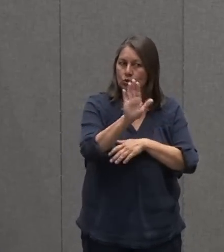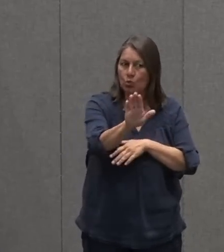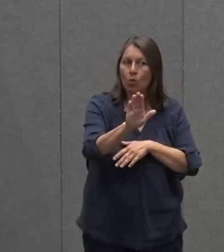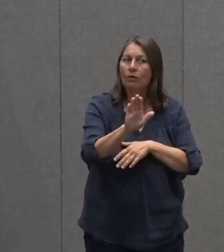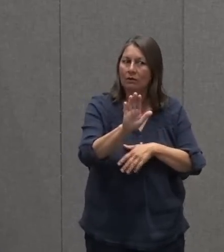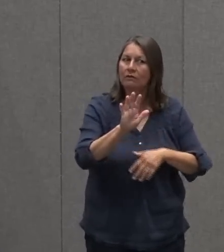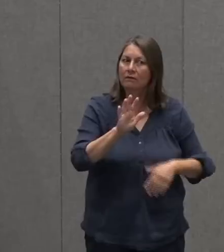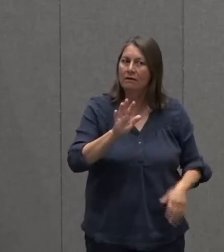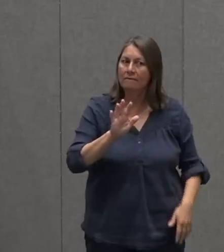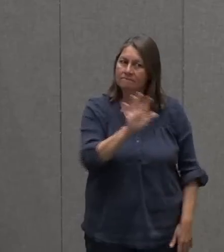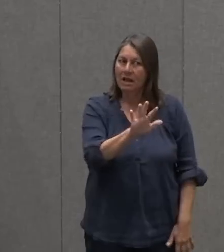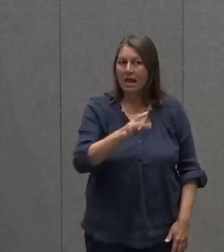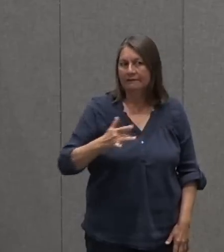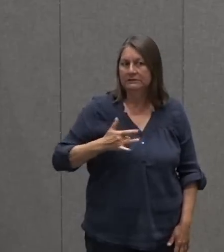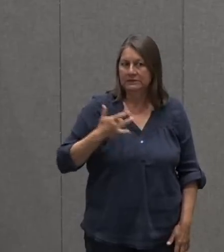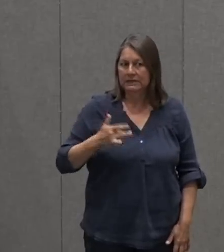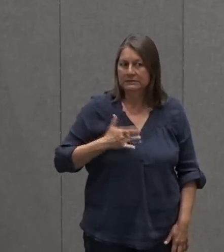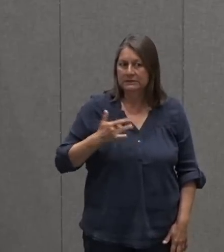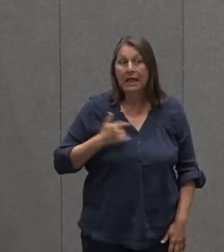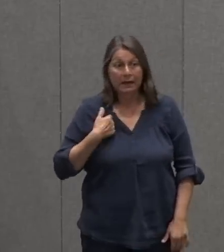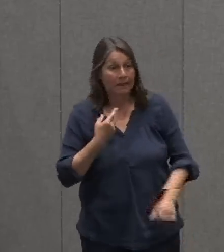to see what I'm going to do and explain what's happening.